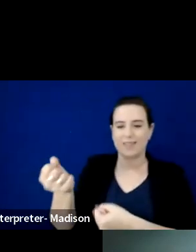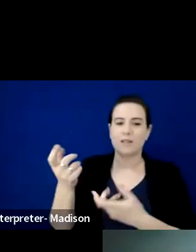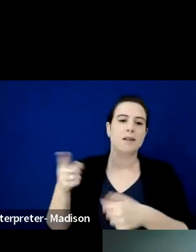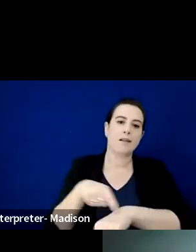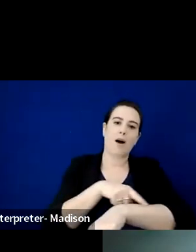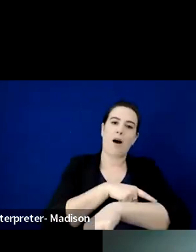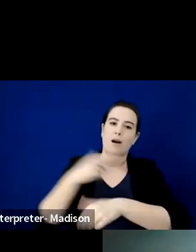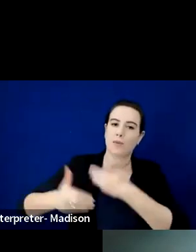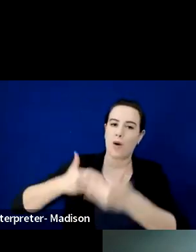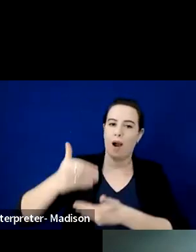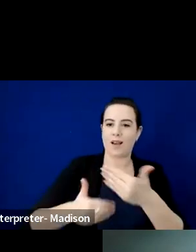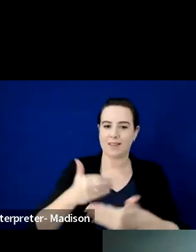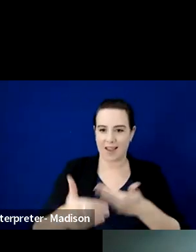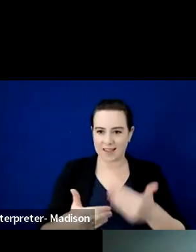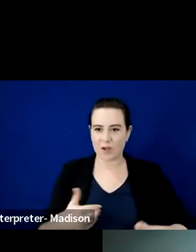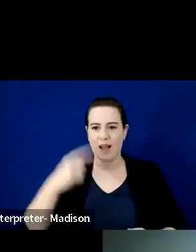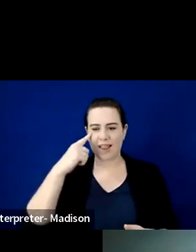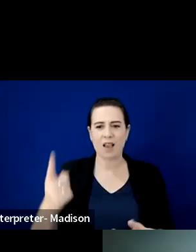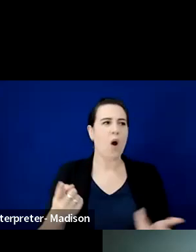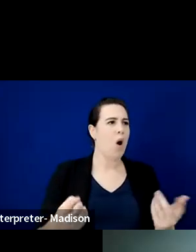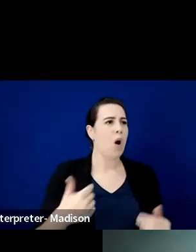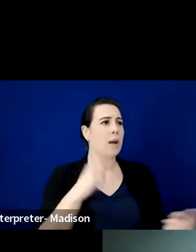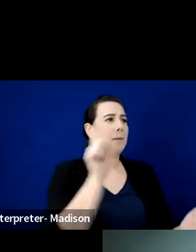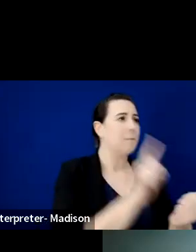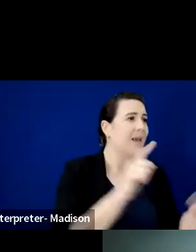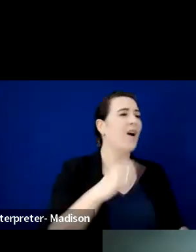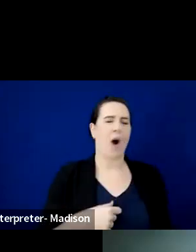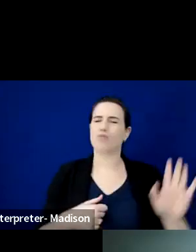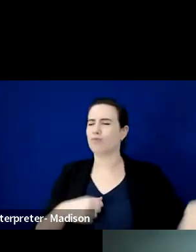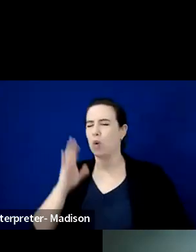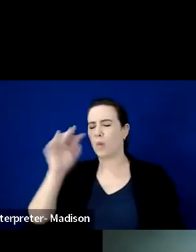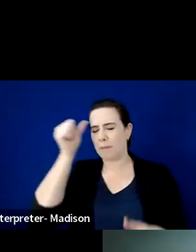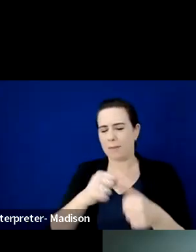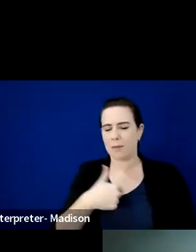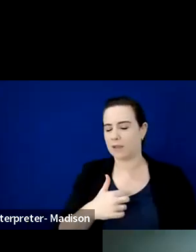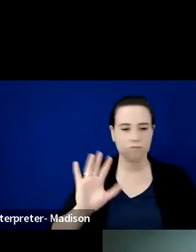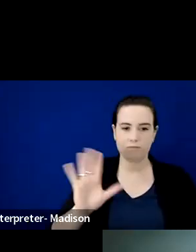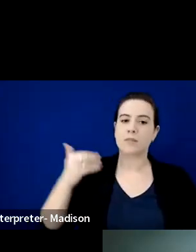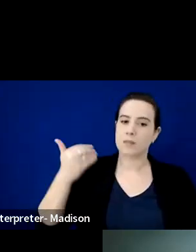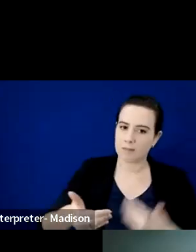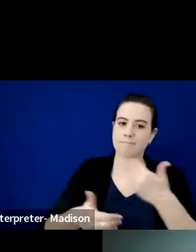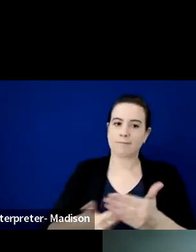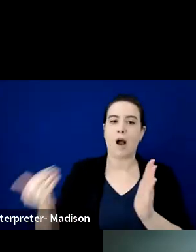And the next time something comes up, oh, it's disability-related, let's talk to Heartland or Meryl or Rail or whatever. It's a long-term process.